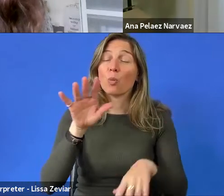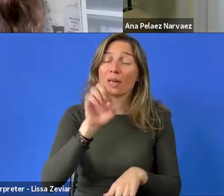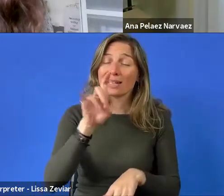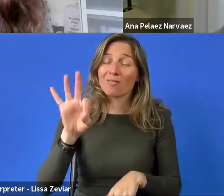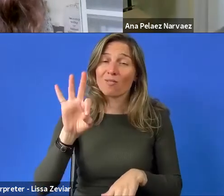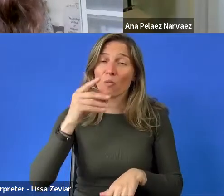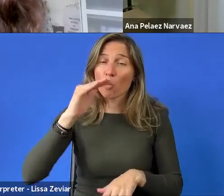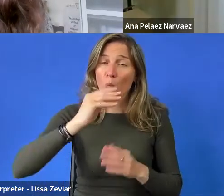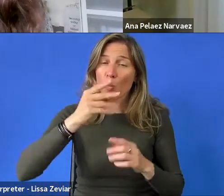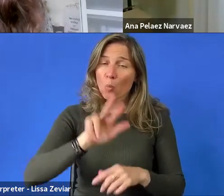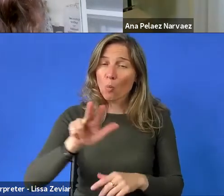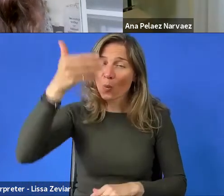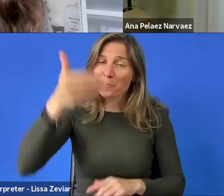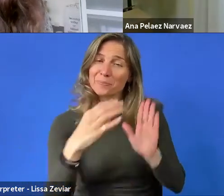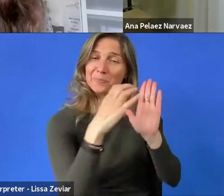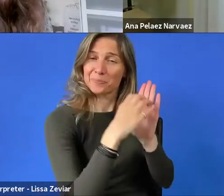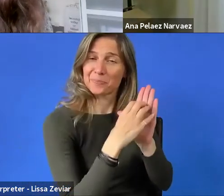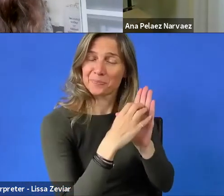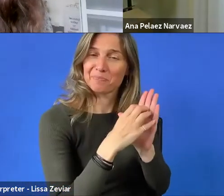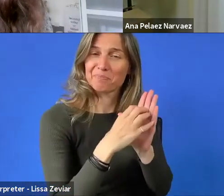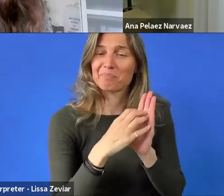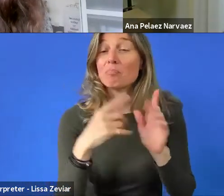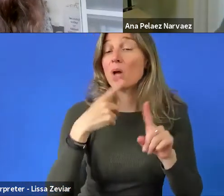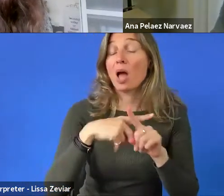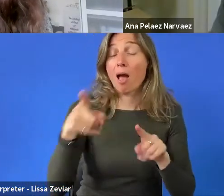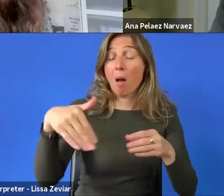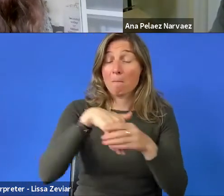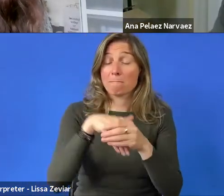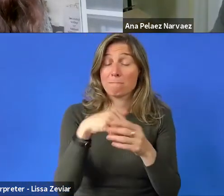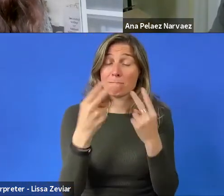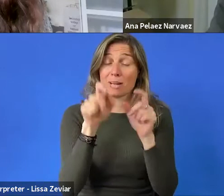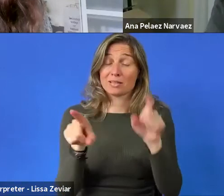That is all for me. The floor is to Ana Pelaez Narvaez